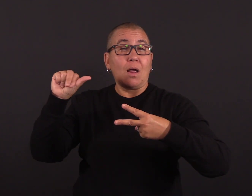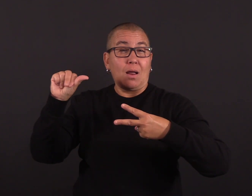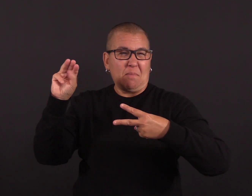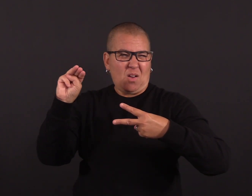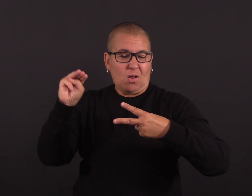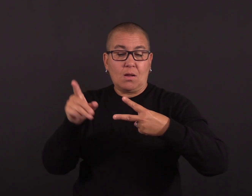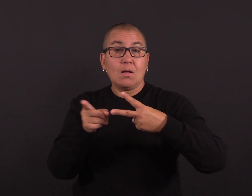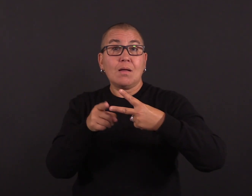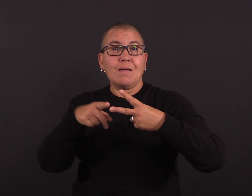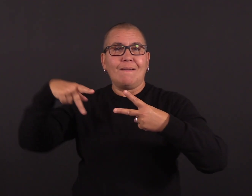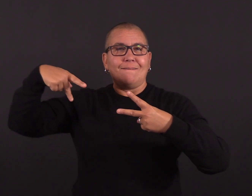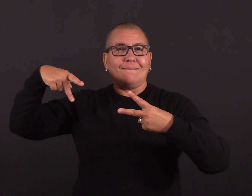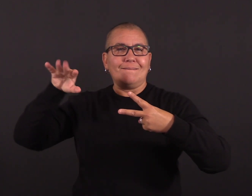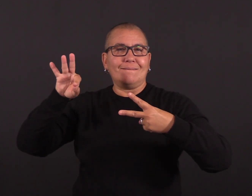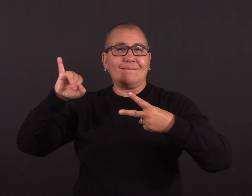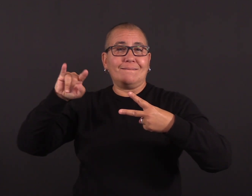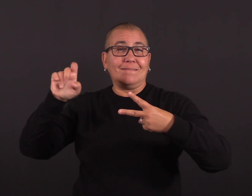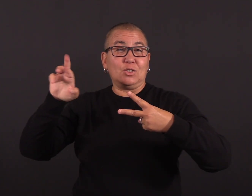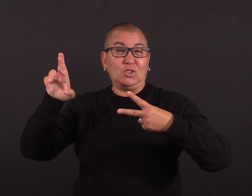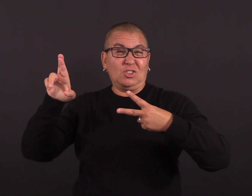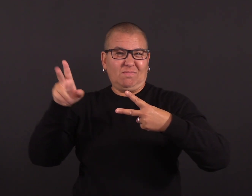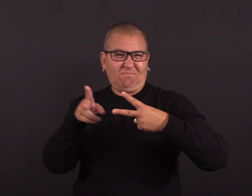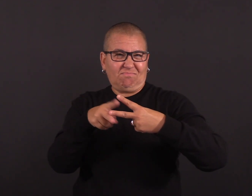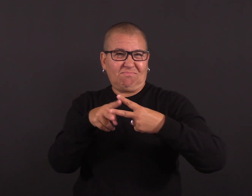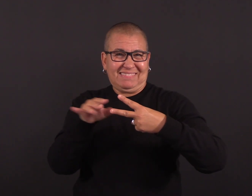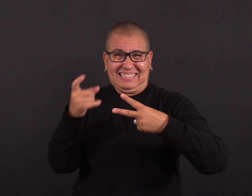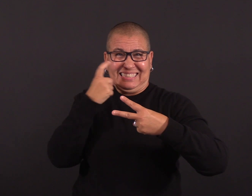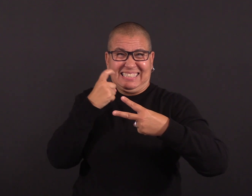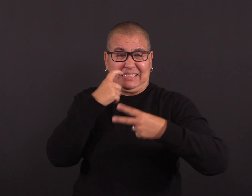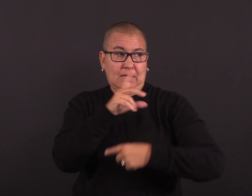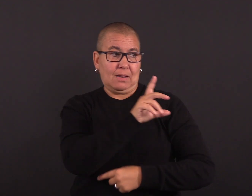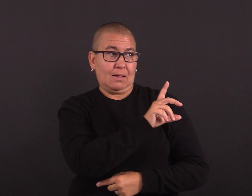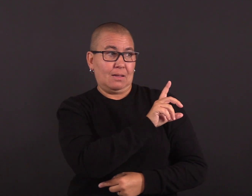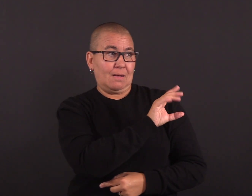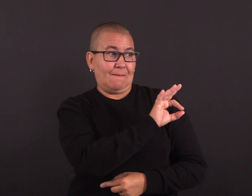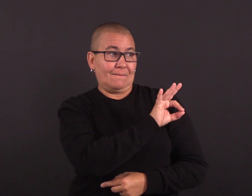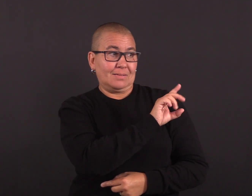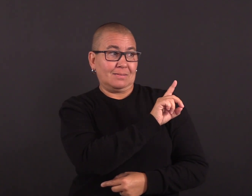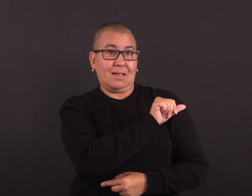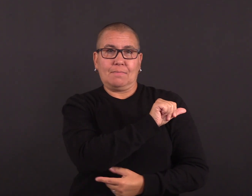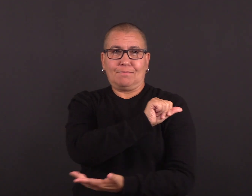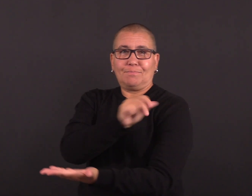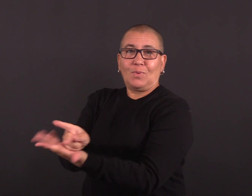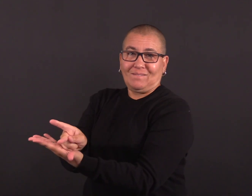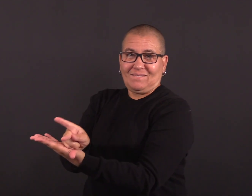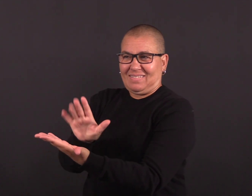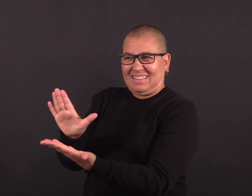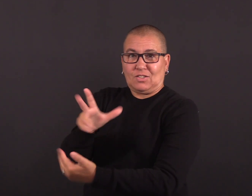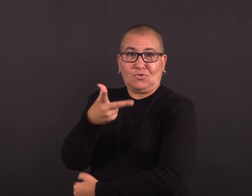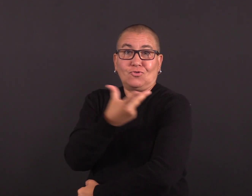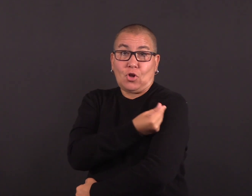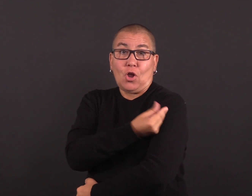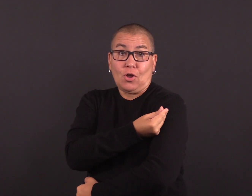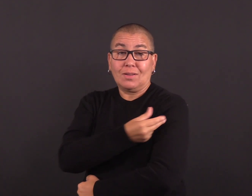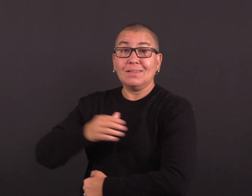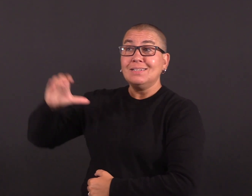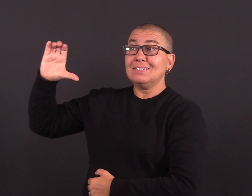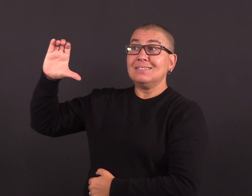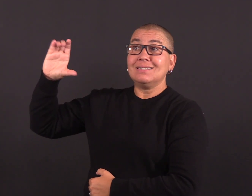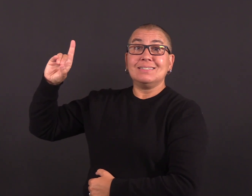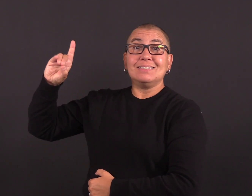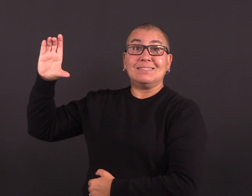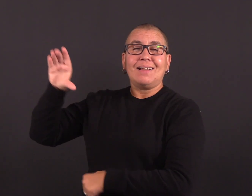strains are expected to be available soon in Minnesota, perhaps this week or next week.